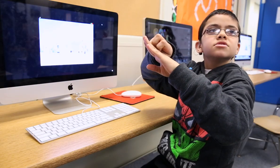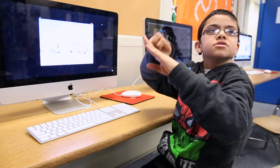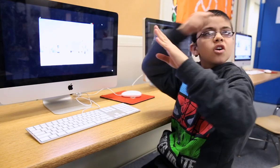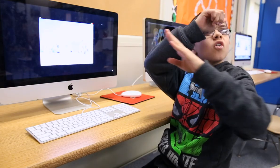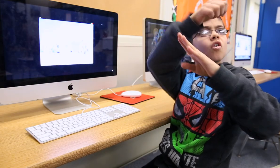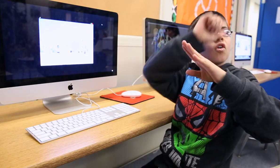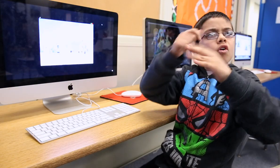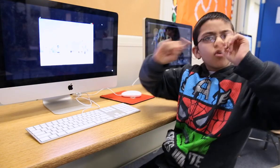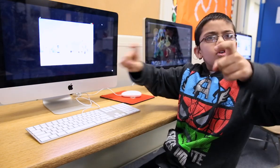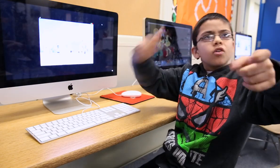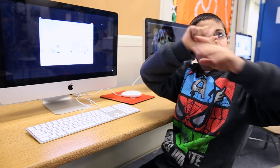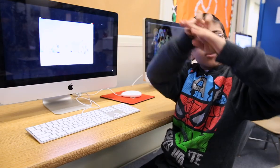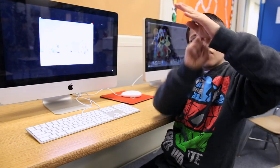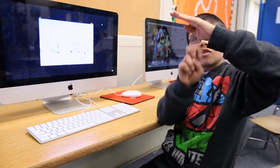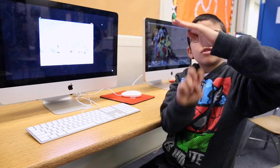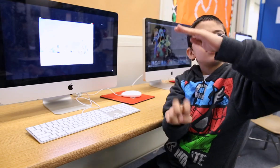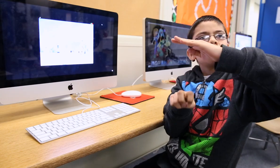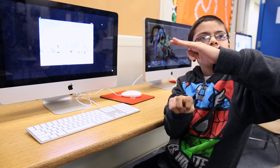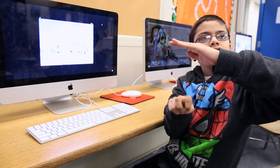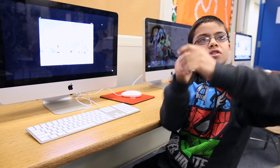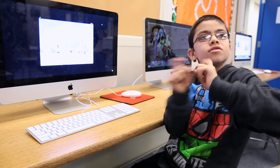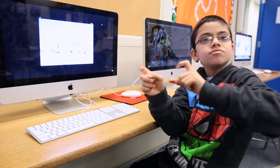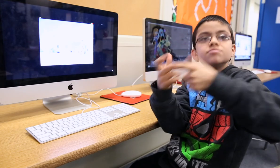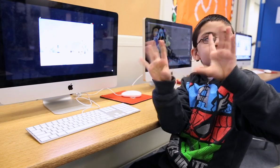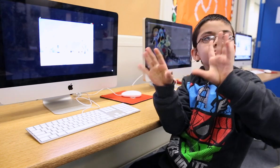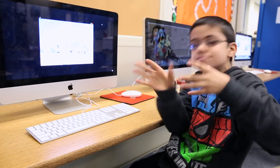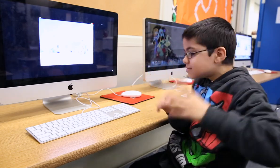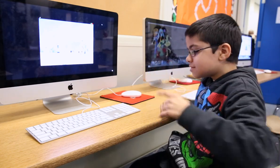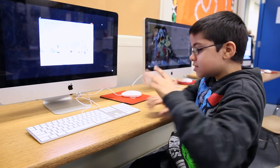I want him to land on the house. He keeps falling down.